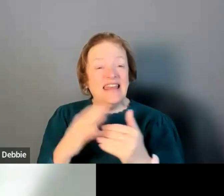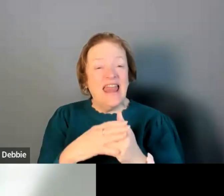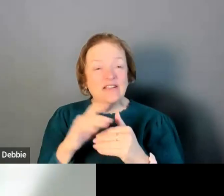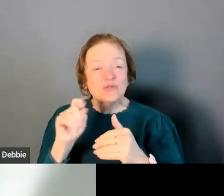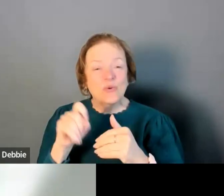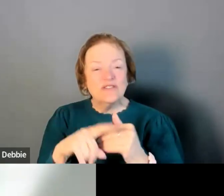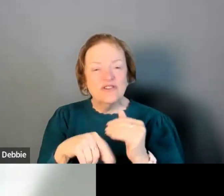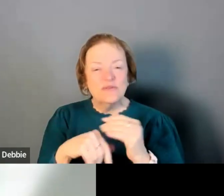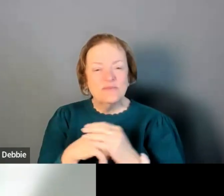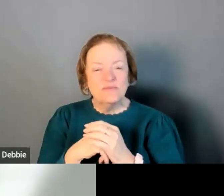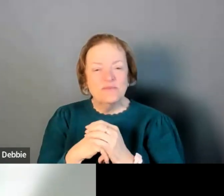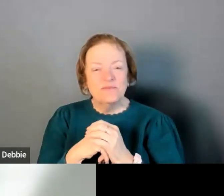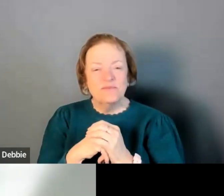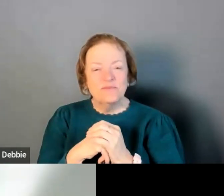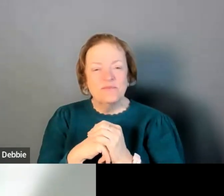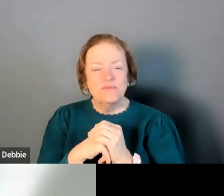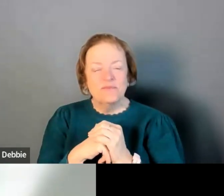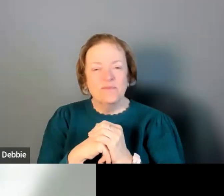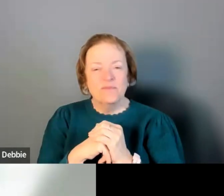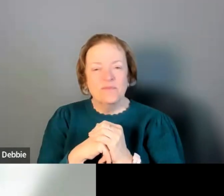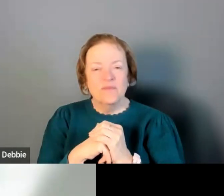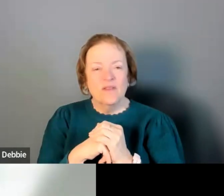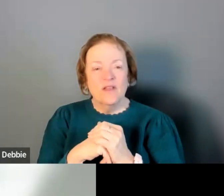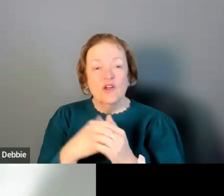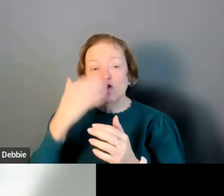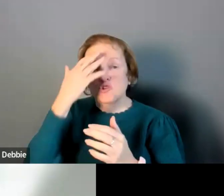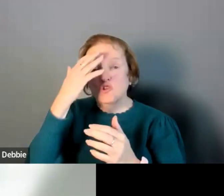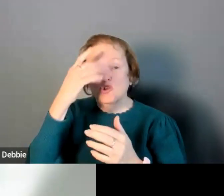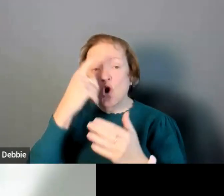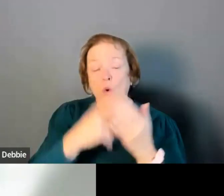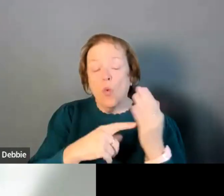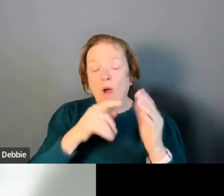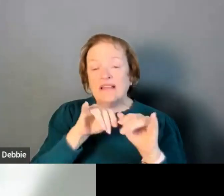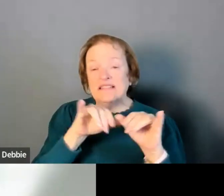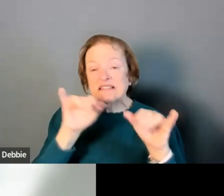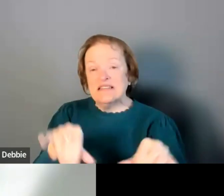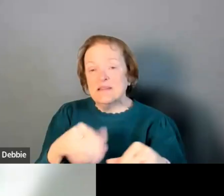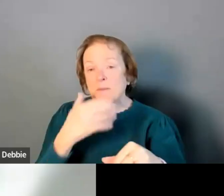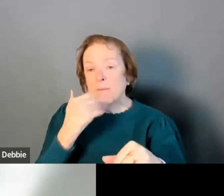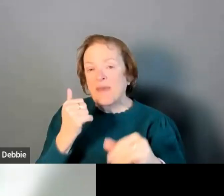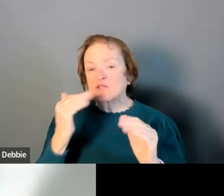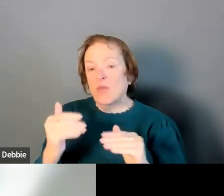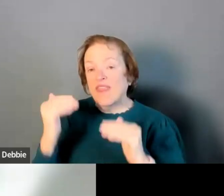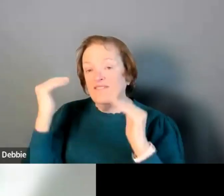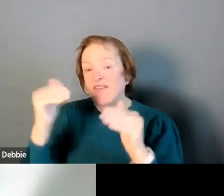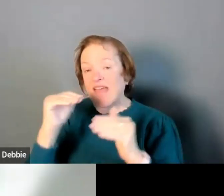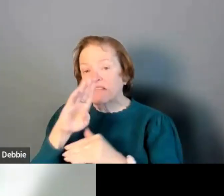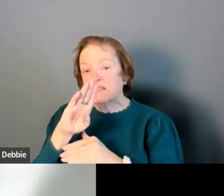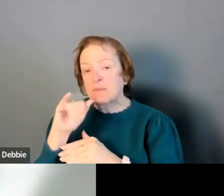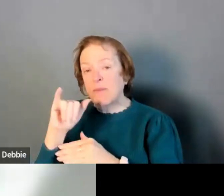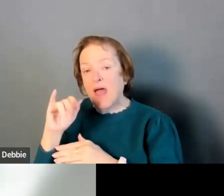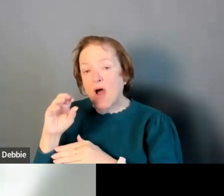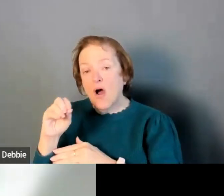Okay, do you know which system works best with Advanced Bionics cochlear implants? Phonak